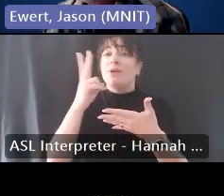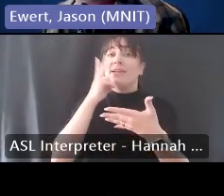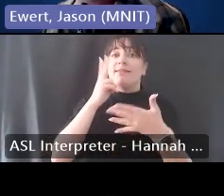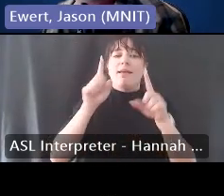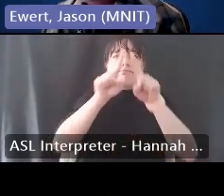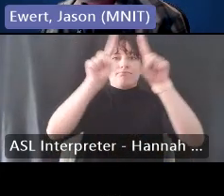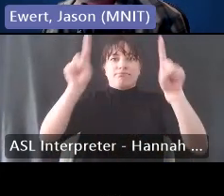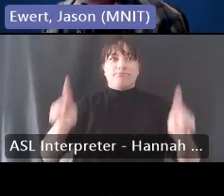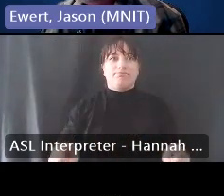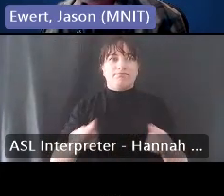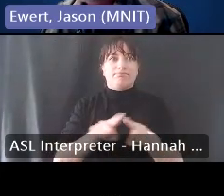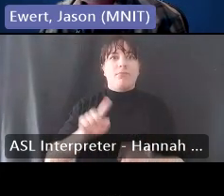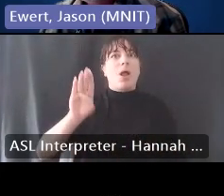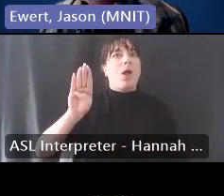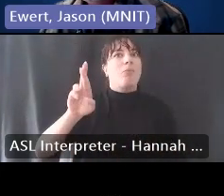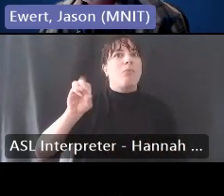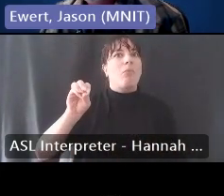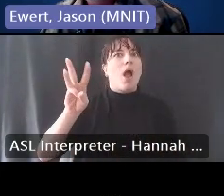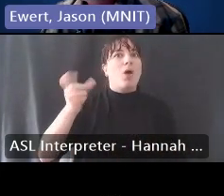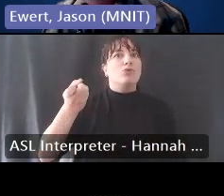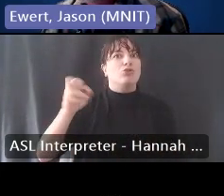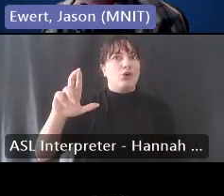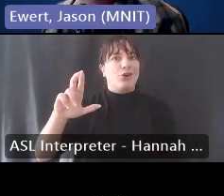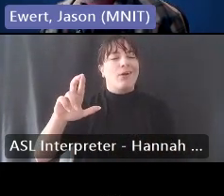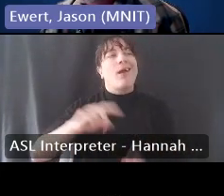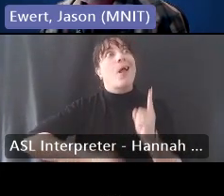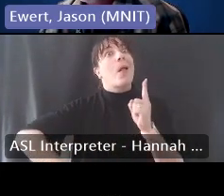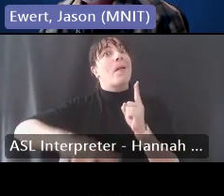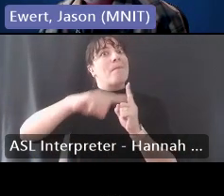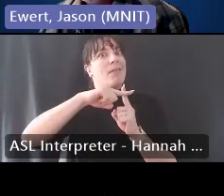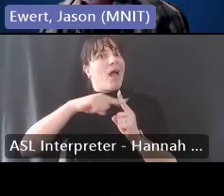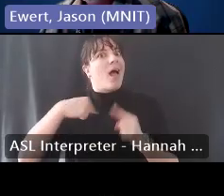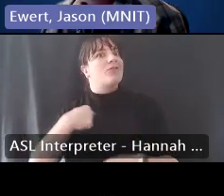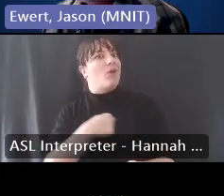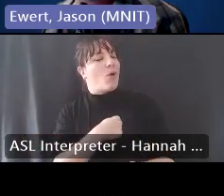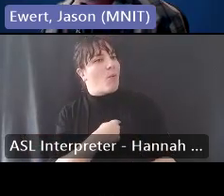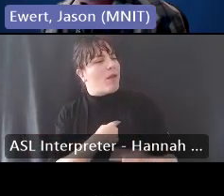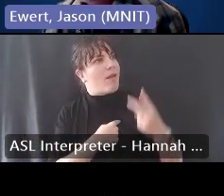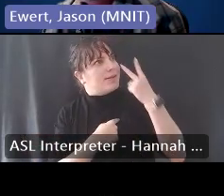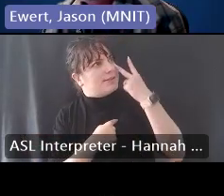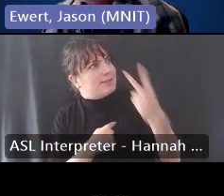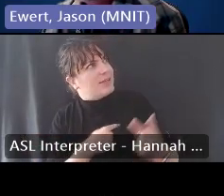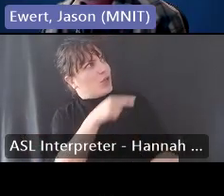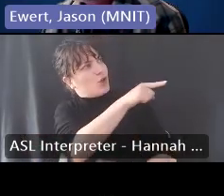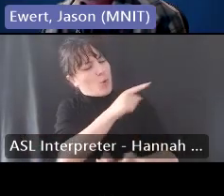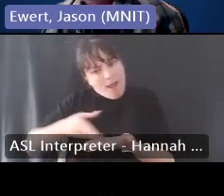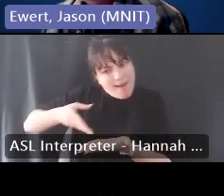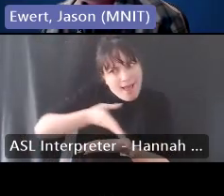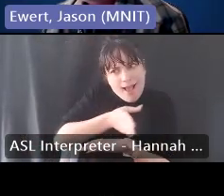And we got a little preview about how you're navigating around and what you're hearing on your end.